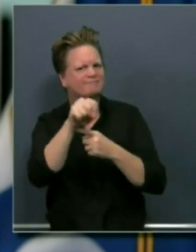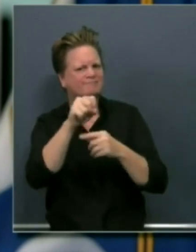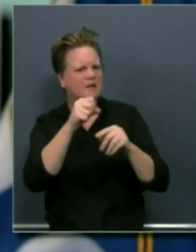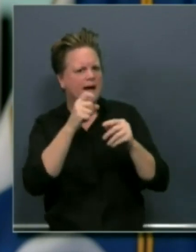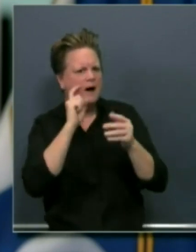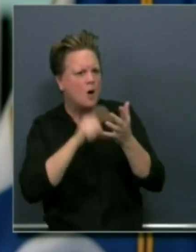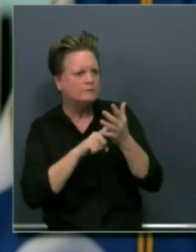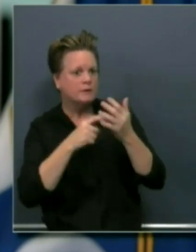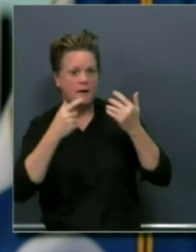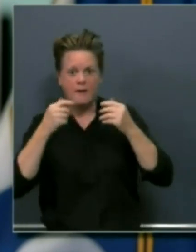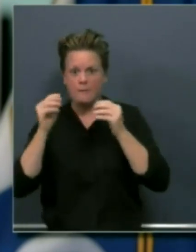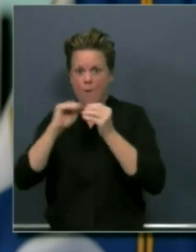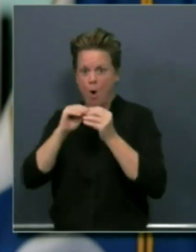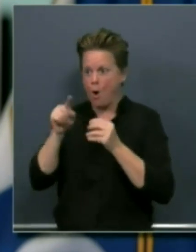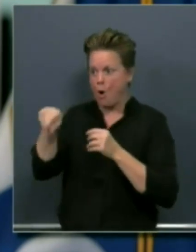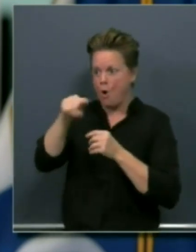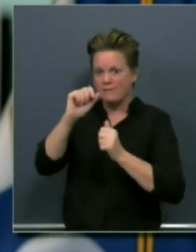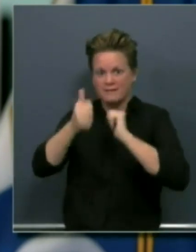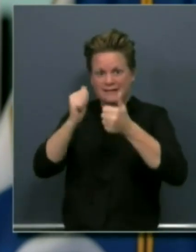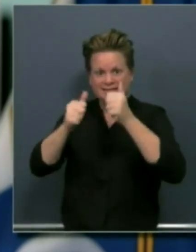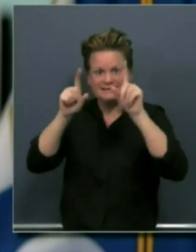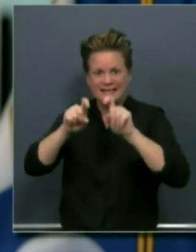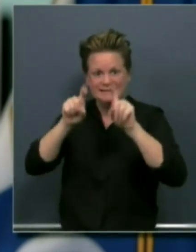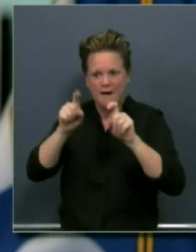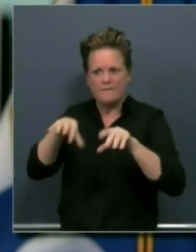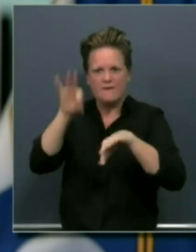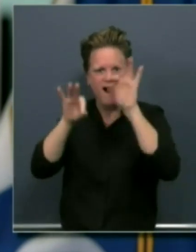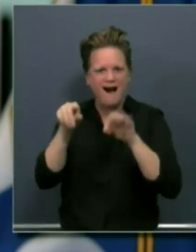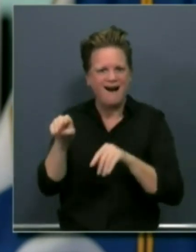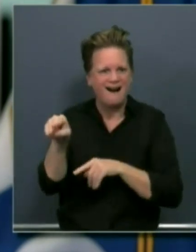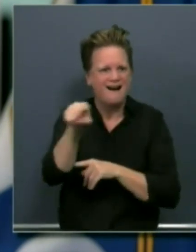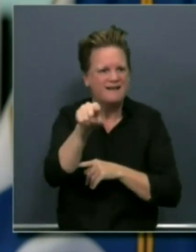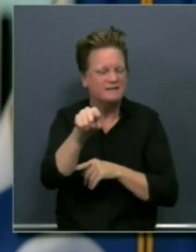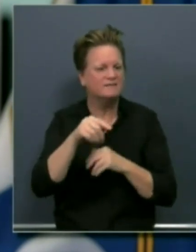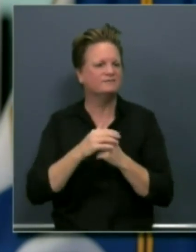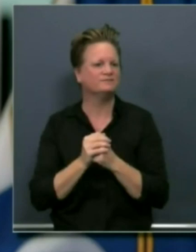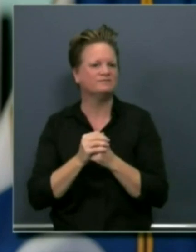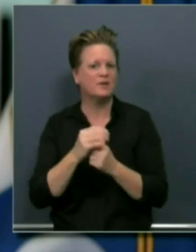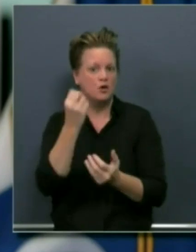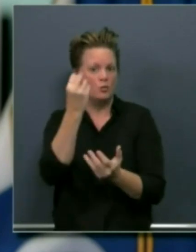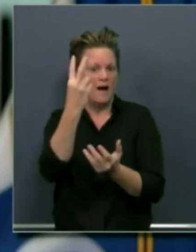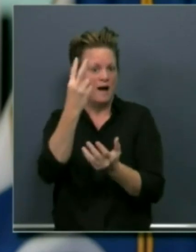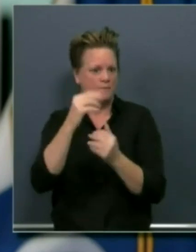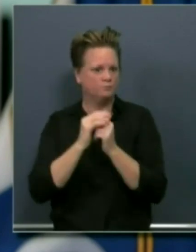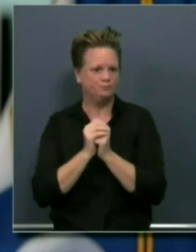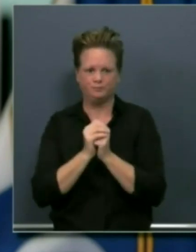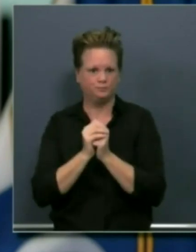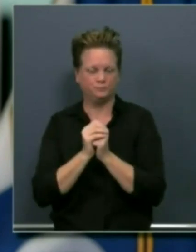WE'RE STILL SEEING THE NUMBER OF POSITIVES. INCREASE. THEY